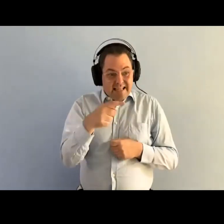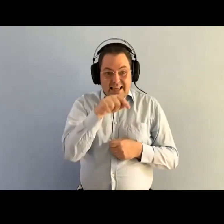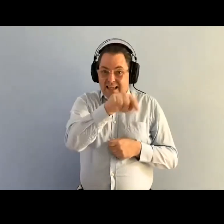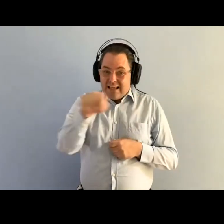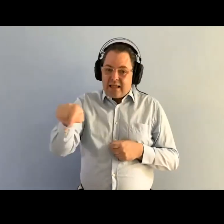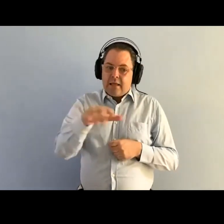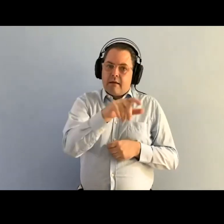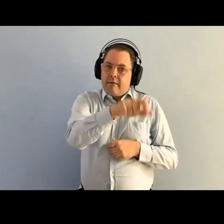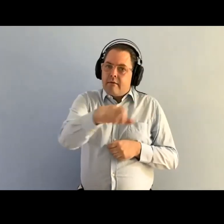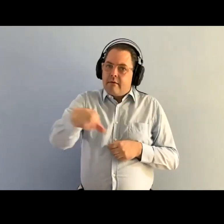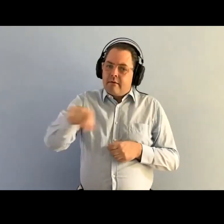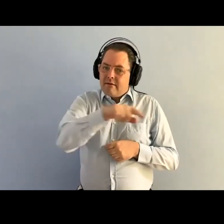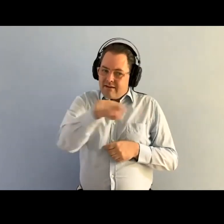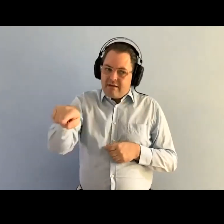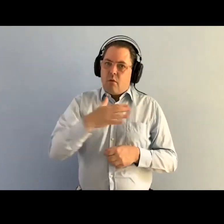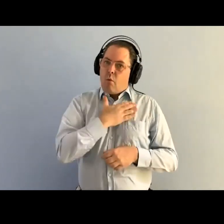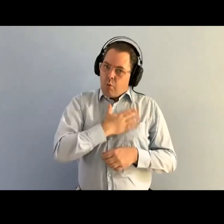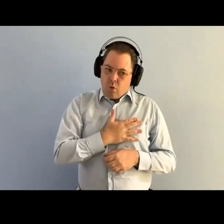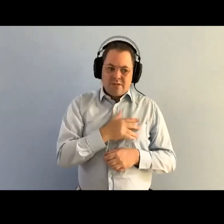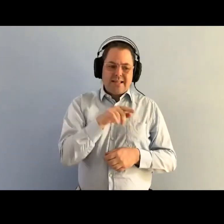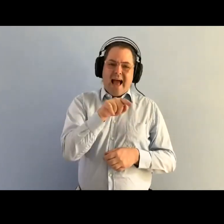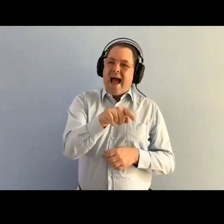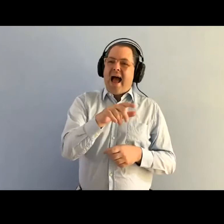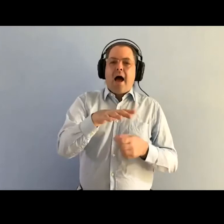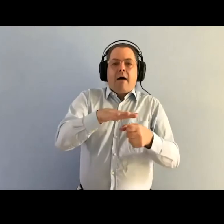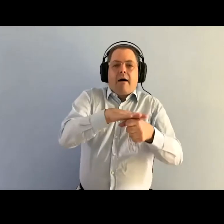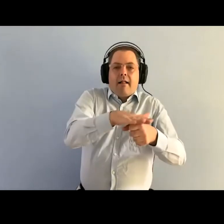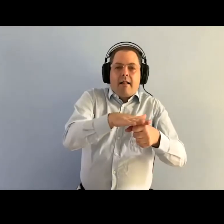People with disabilities and also